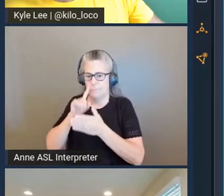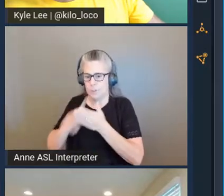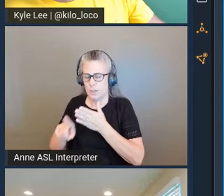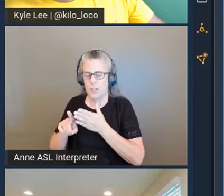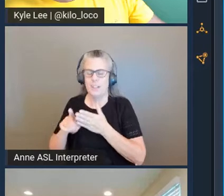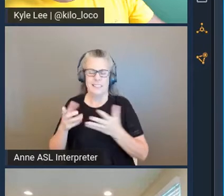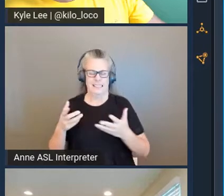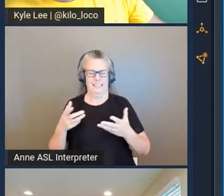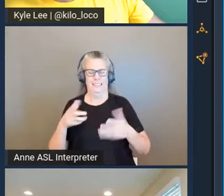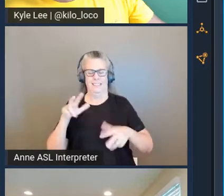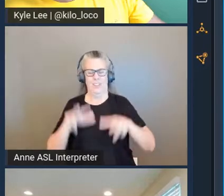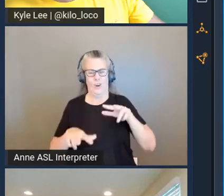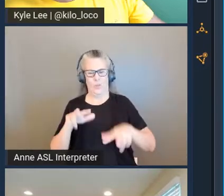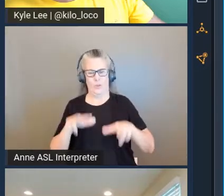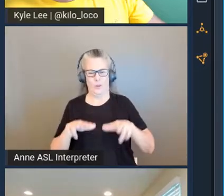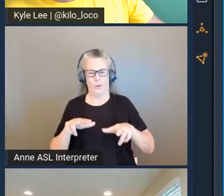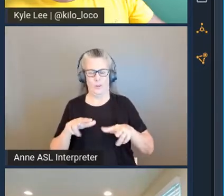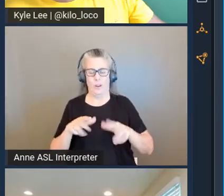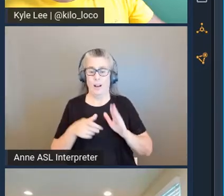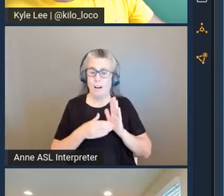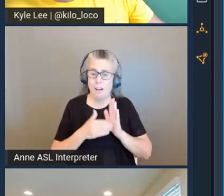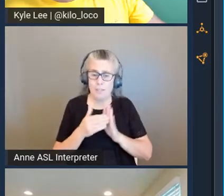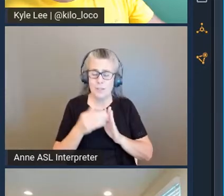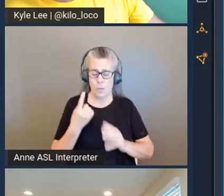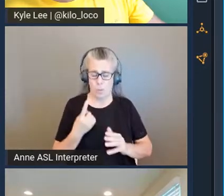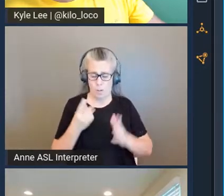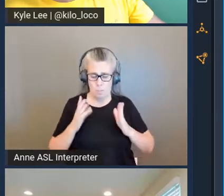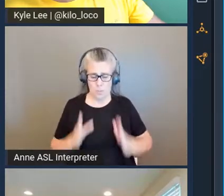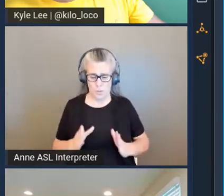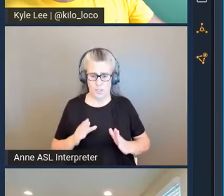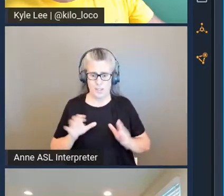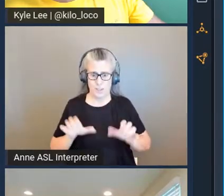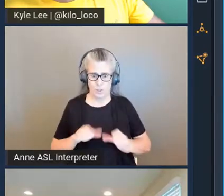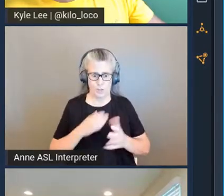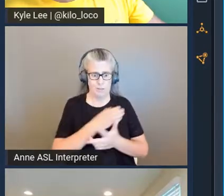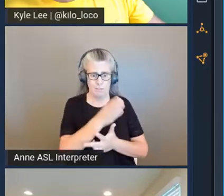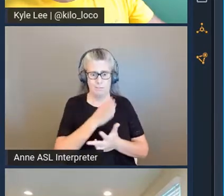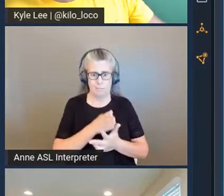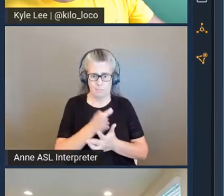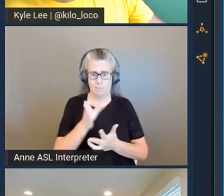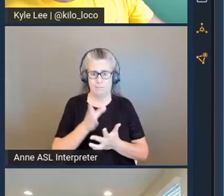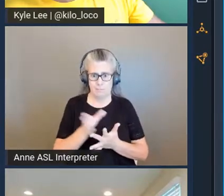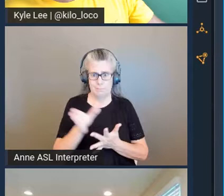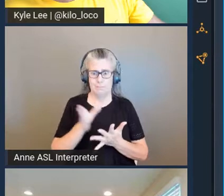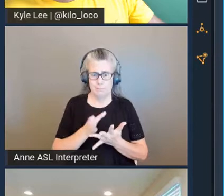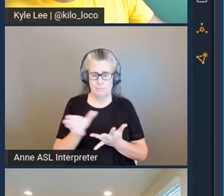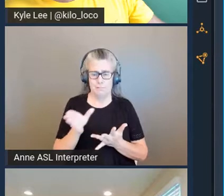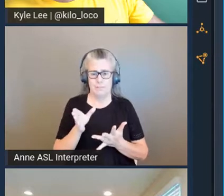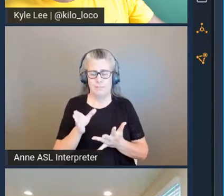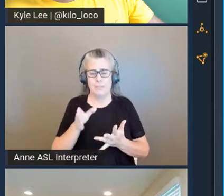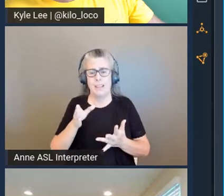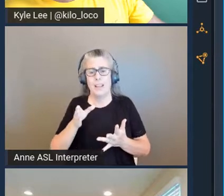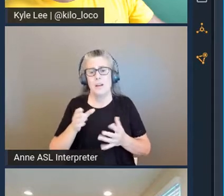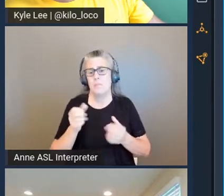it's the same person doing all of these tasks. The same person can actually wear the hat of a data engineer.